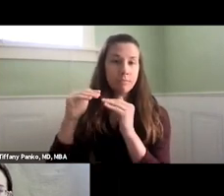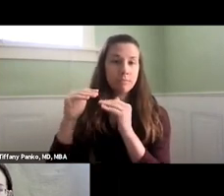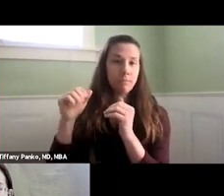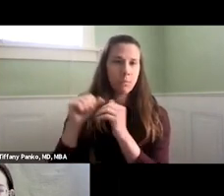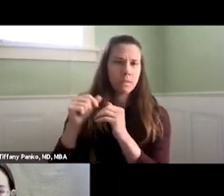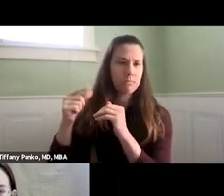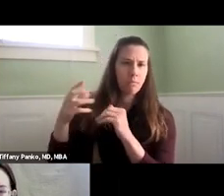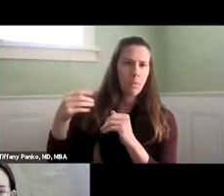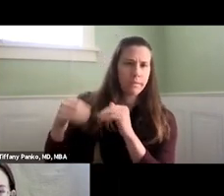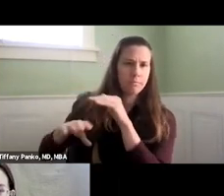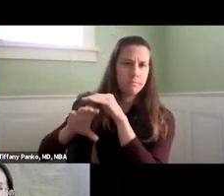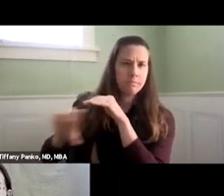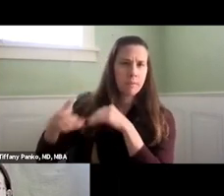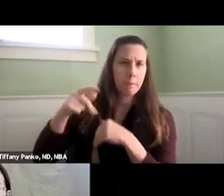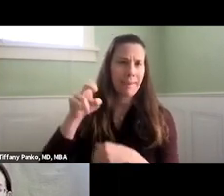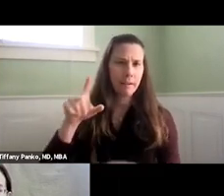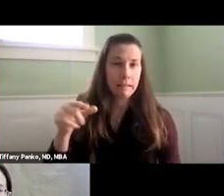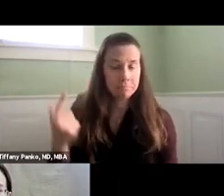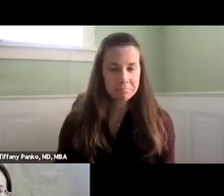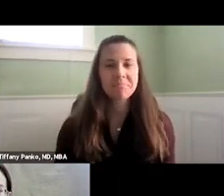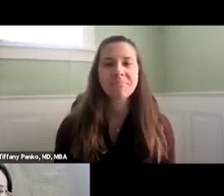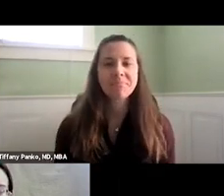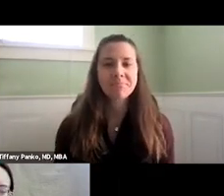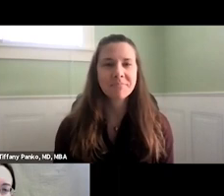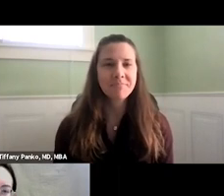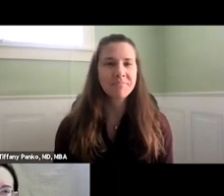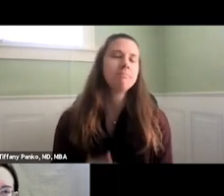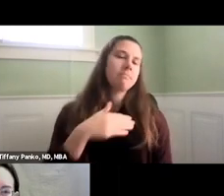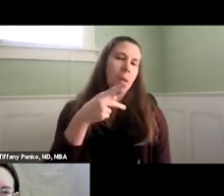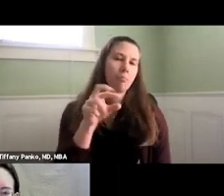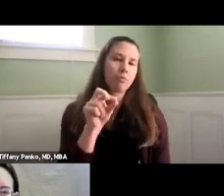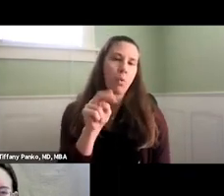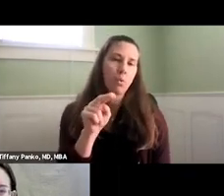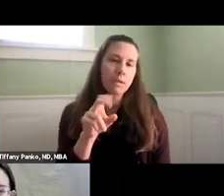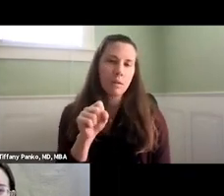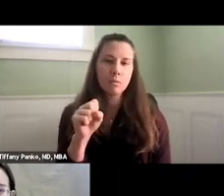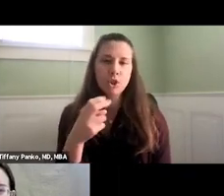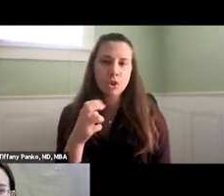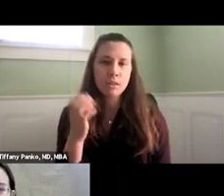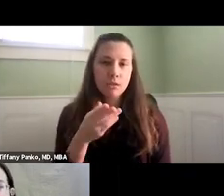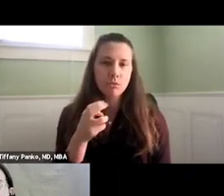and it passed shoulder length and my background is green with white paneling at the bottom.